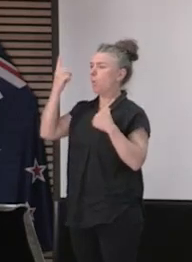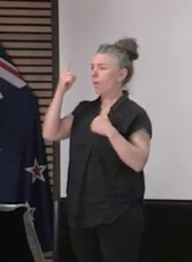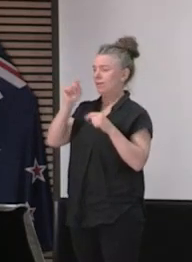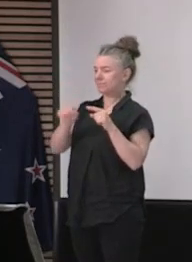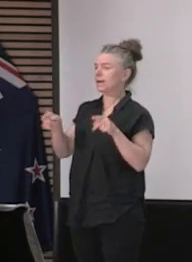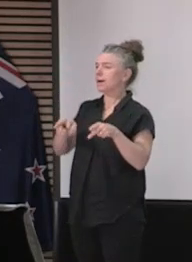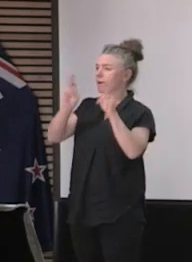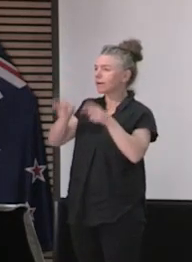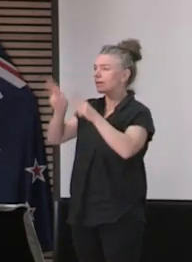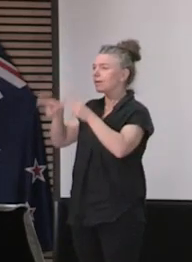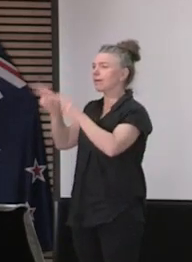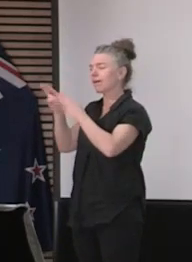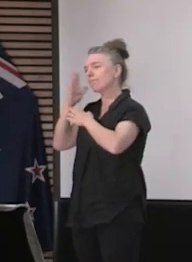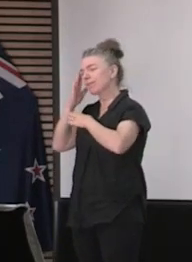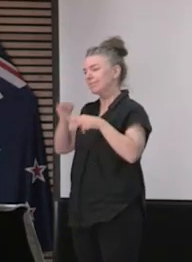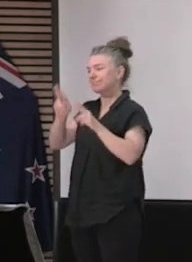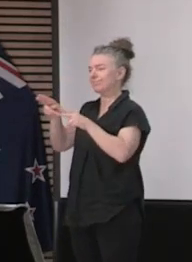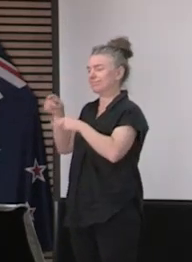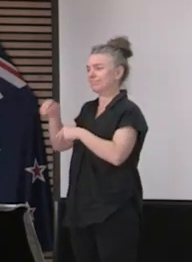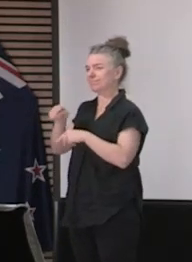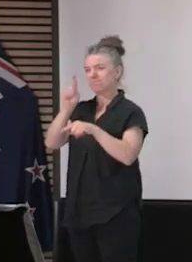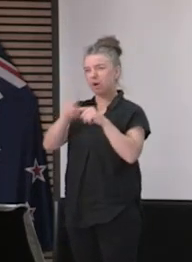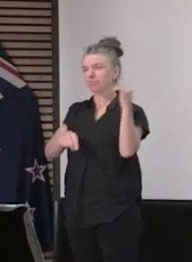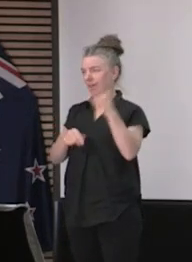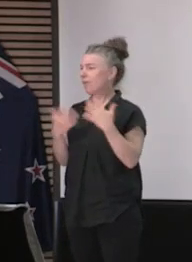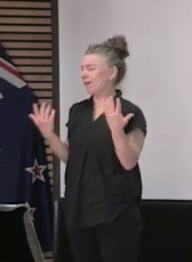That is where we predominantlyhave the international flightscoming in.